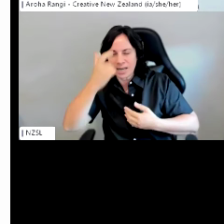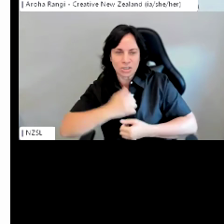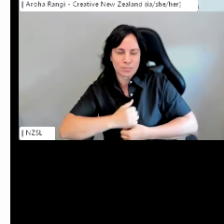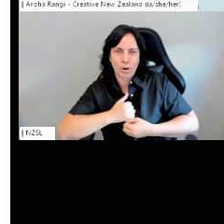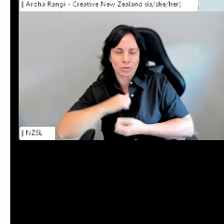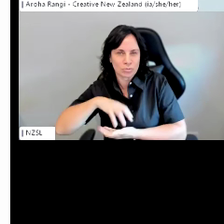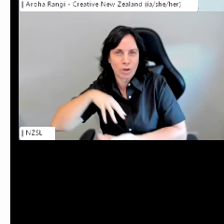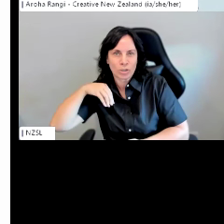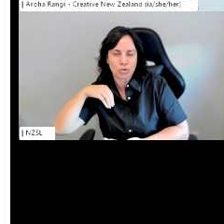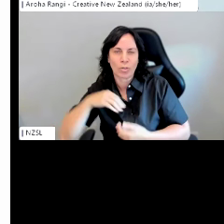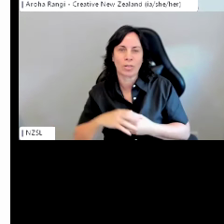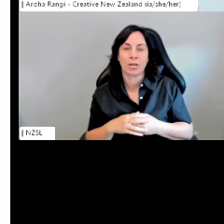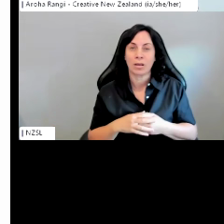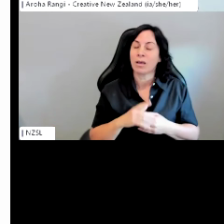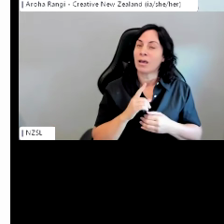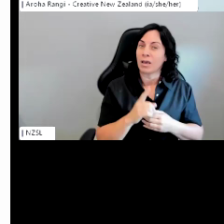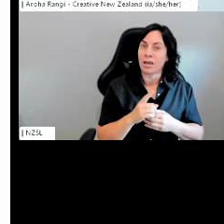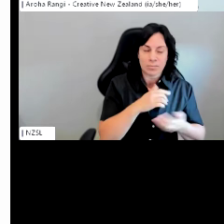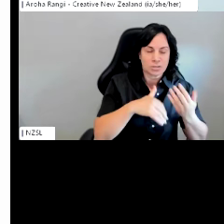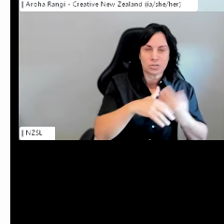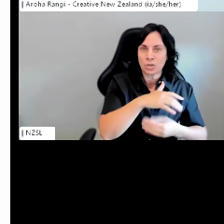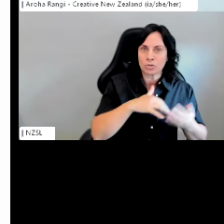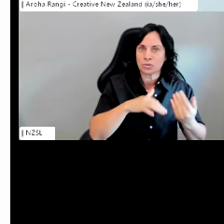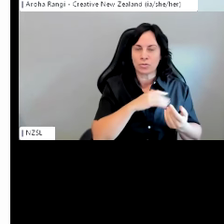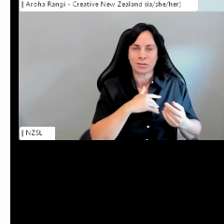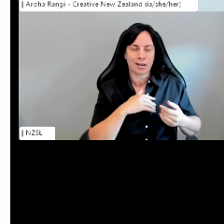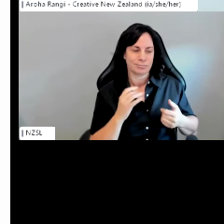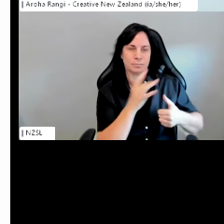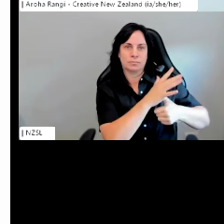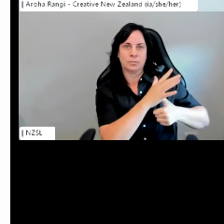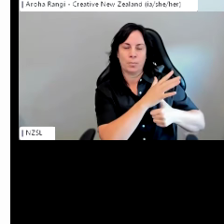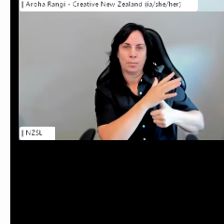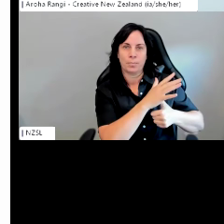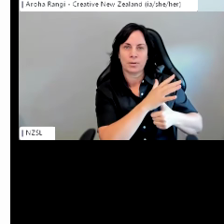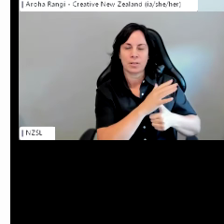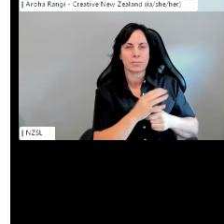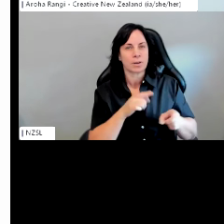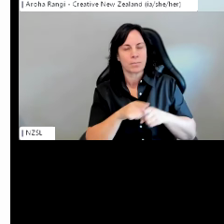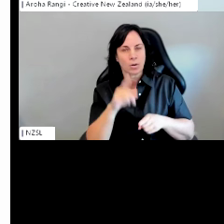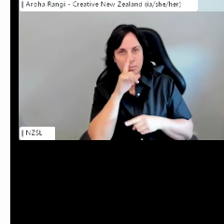thing as a as a prerequisite. Everyone wants that and then most people want to go beyond that and